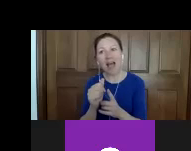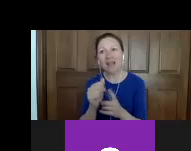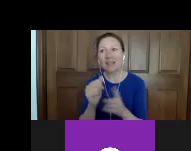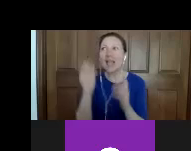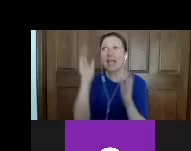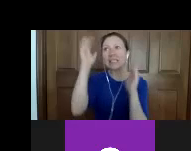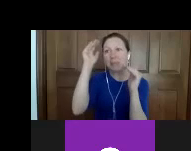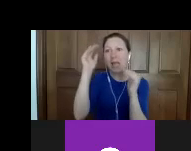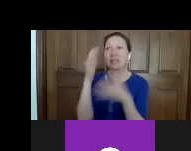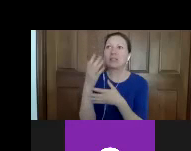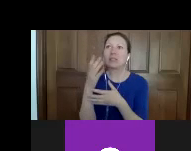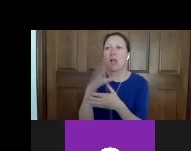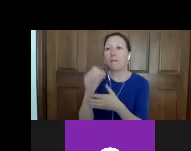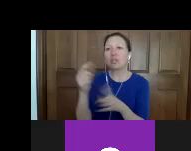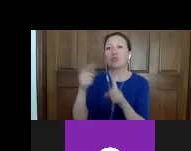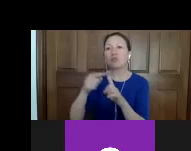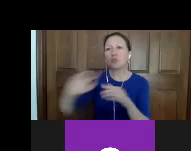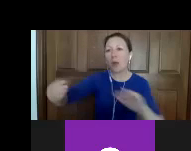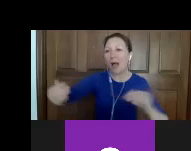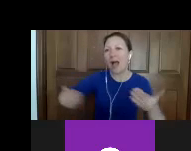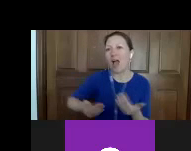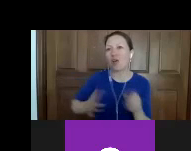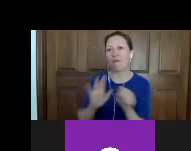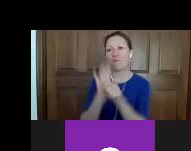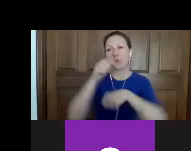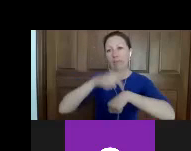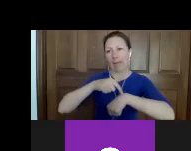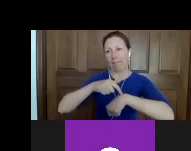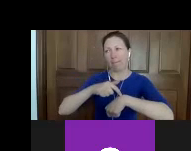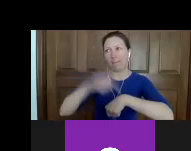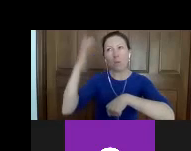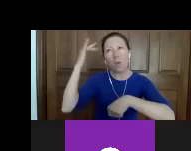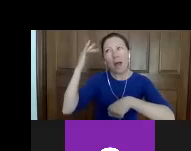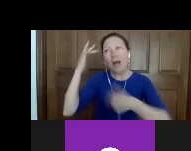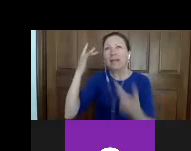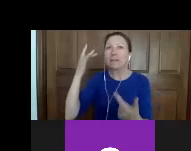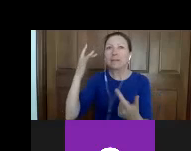full time. That is essentially paying two people to do one person's job. So that would cons did I tutd an undue hardship.